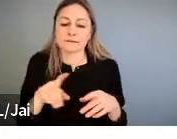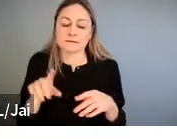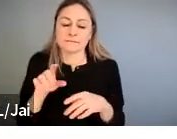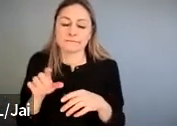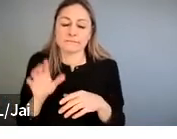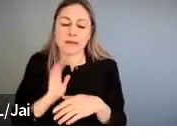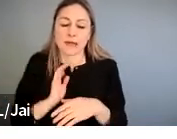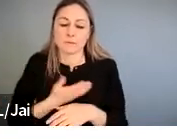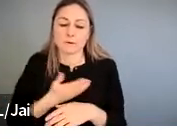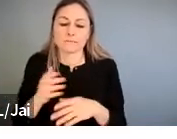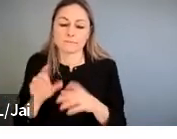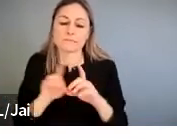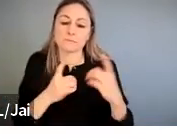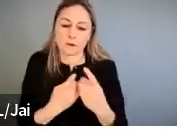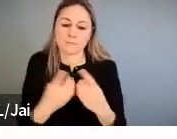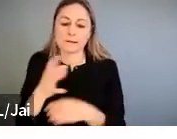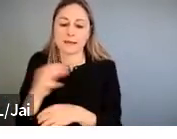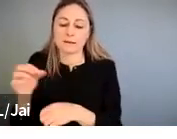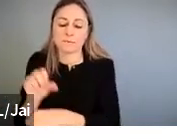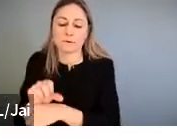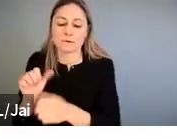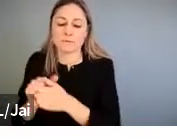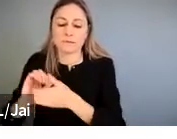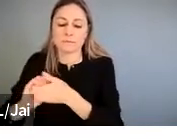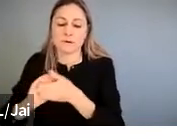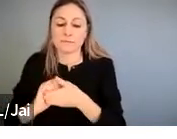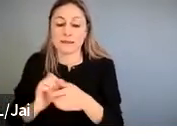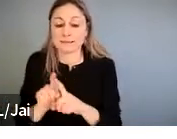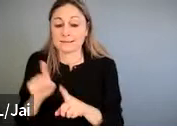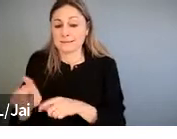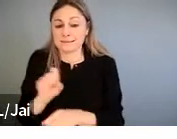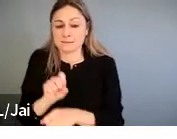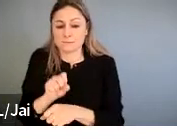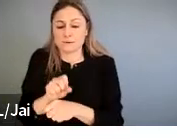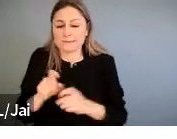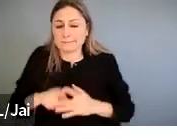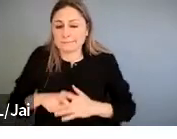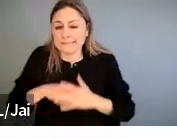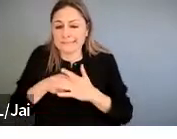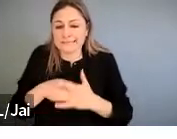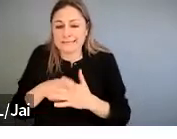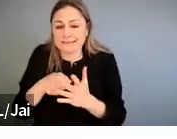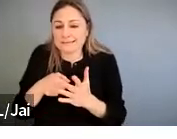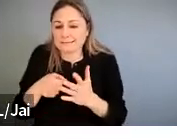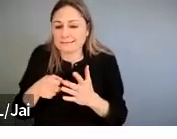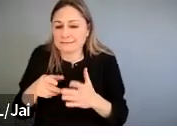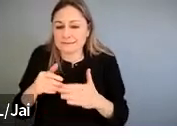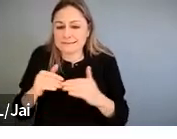So as this work is still in the early stages, there's still a lot more to come when it comes